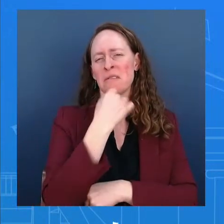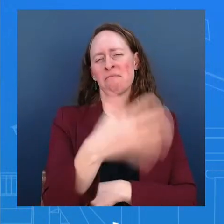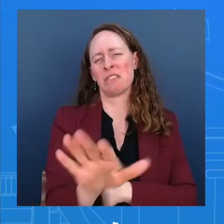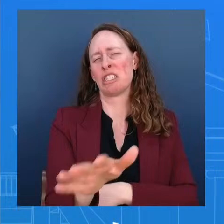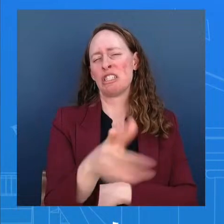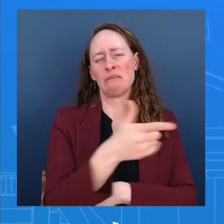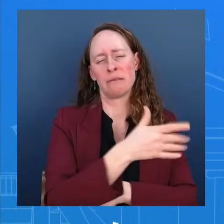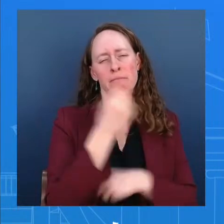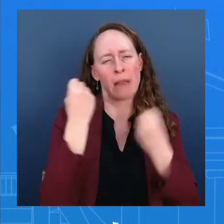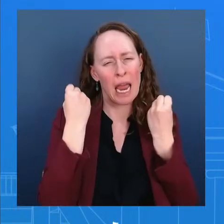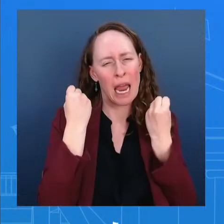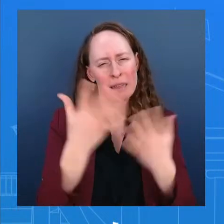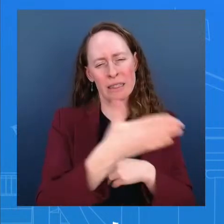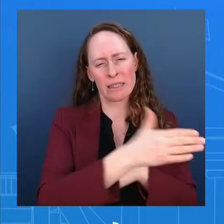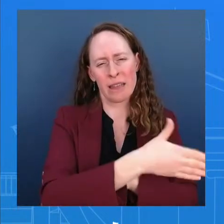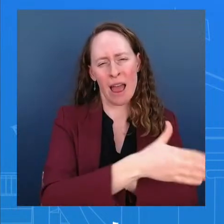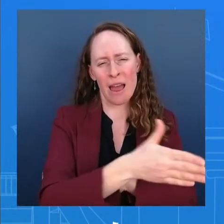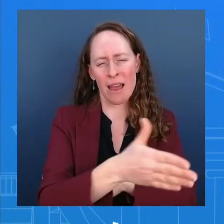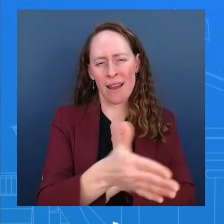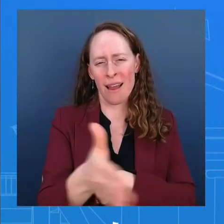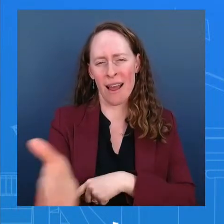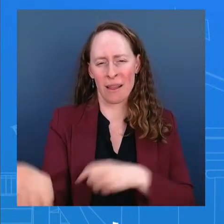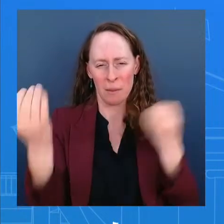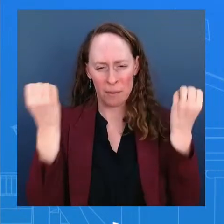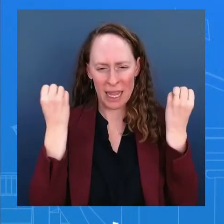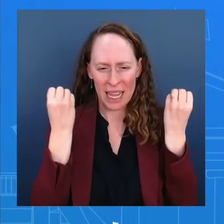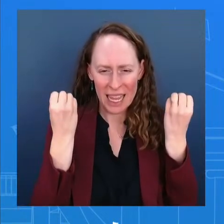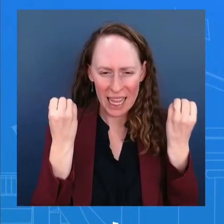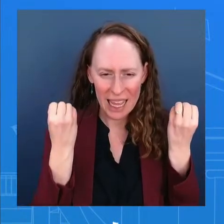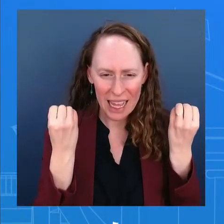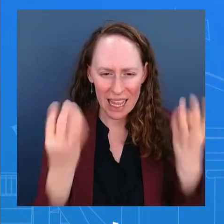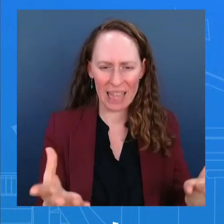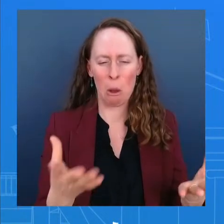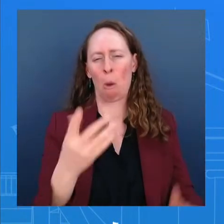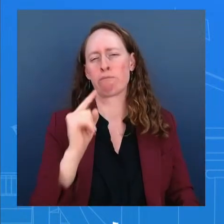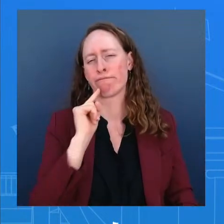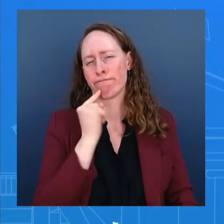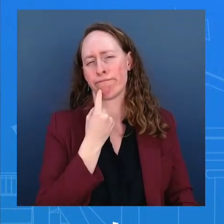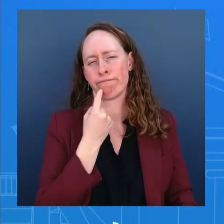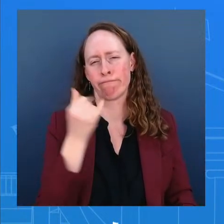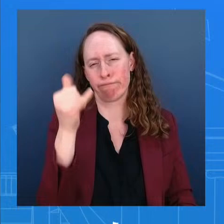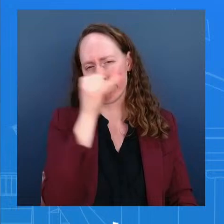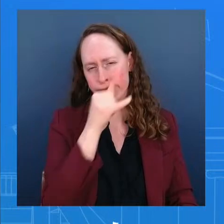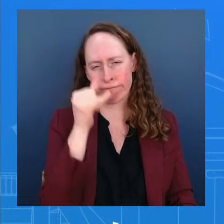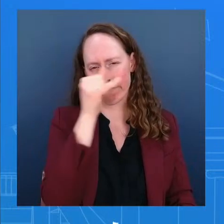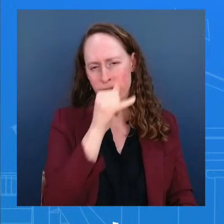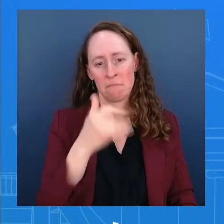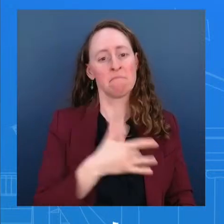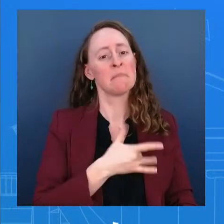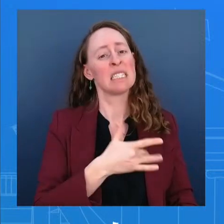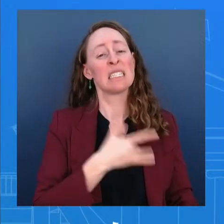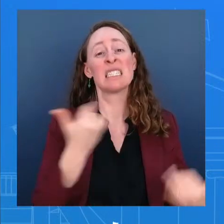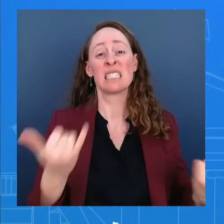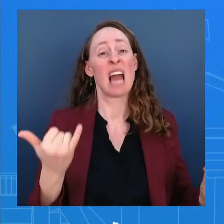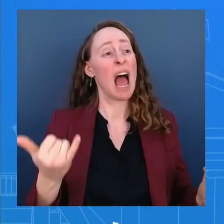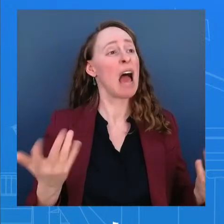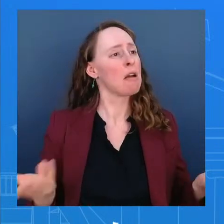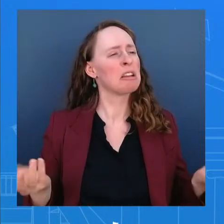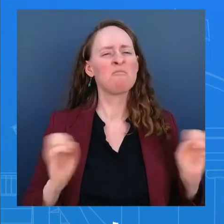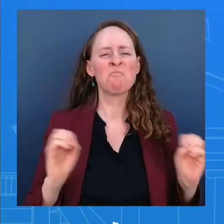And when you put those two factors together, we believe that the time is ripe to get a deal and to have it close.